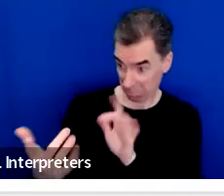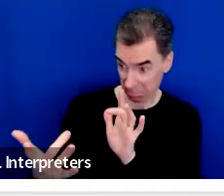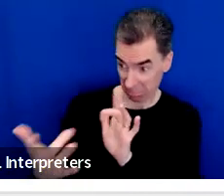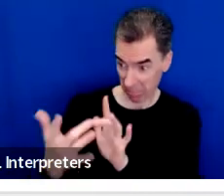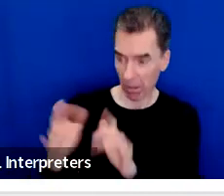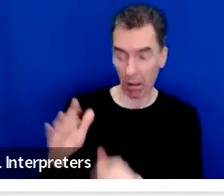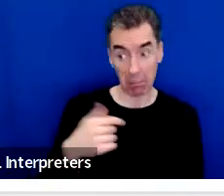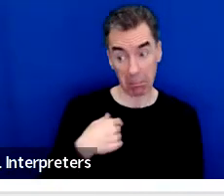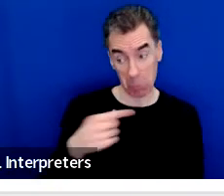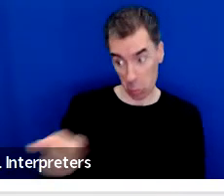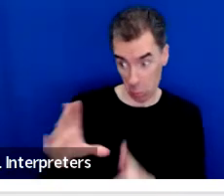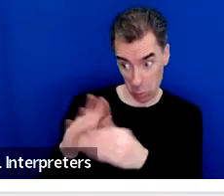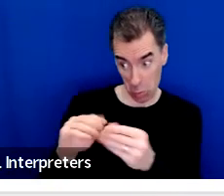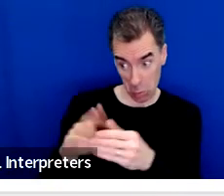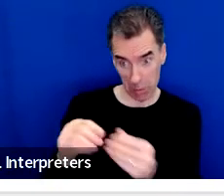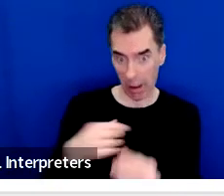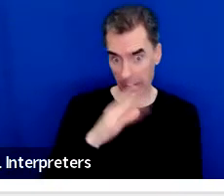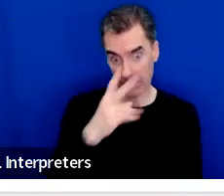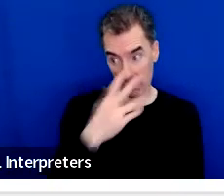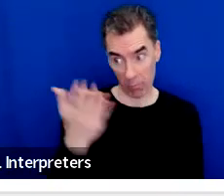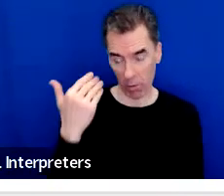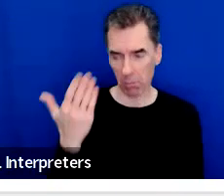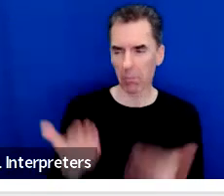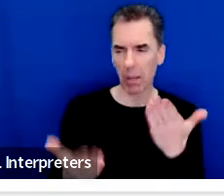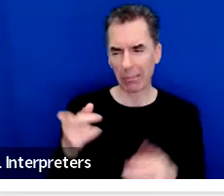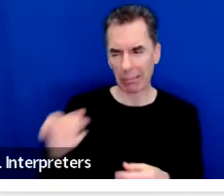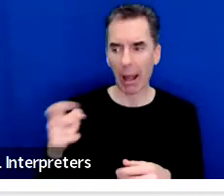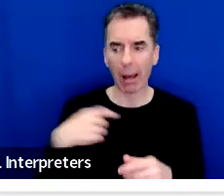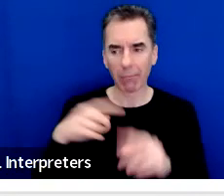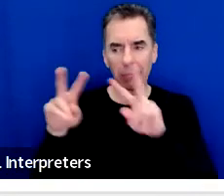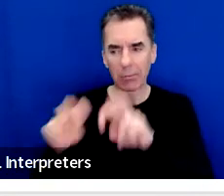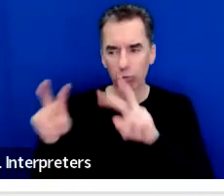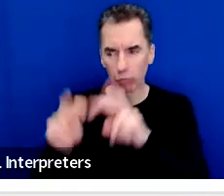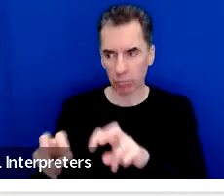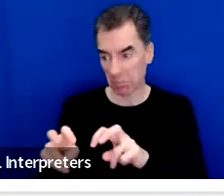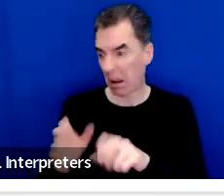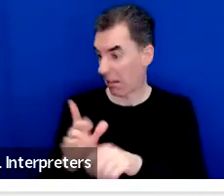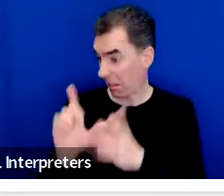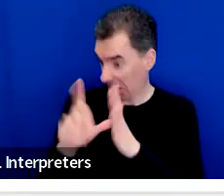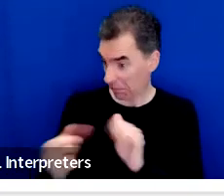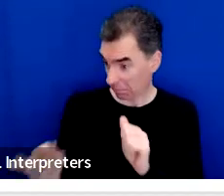So it might be something that is that needs to be troubleshoot like that. We can troubleshoot this problem.